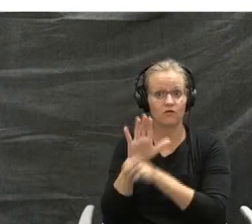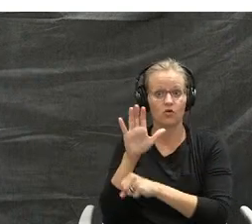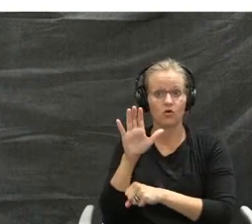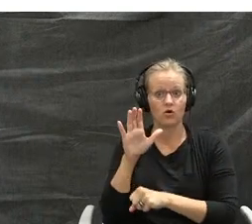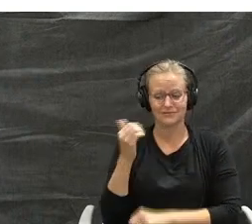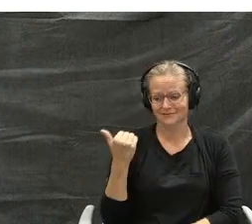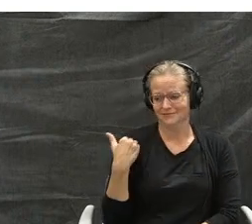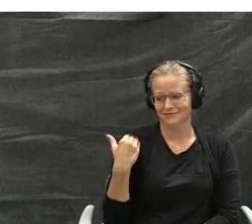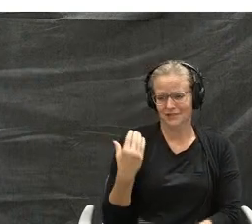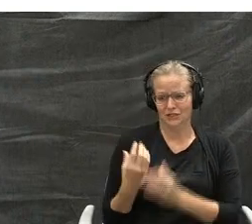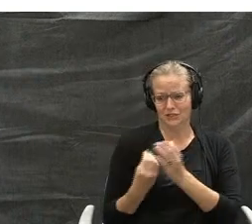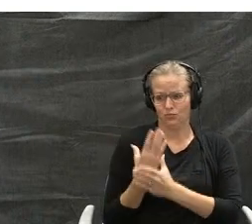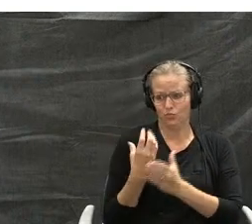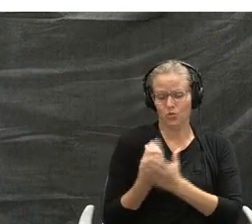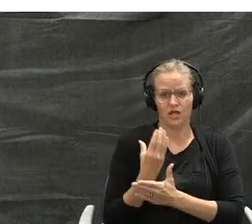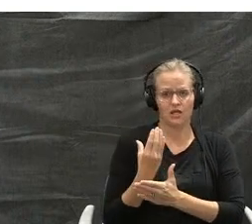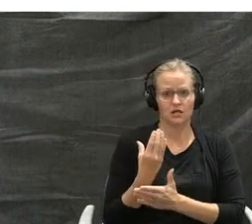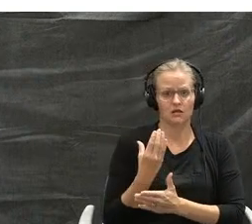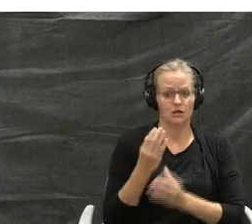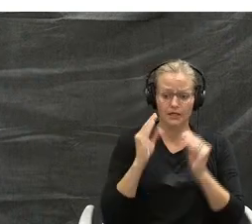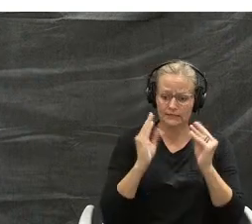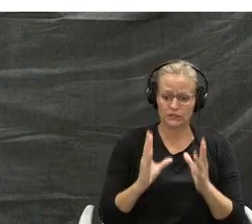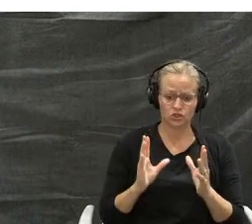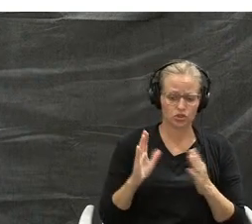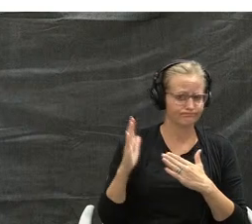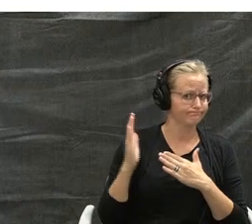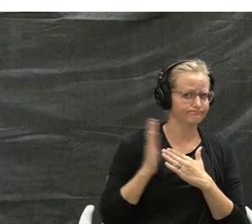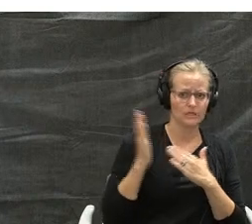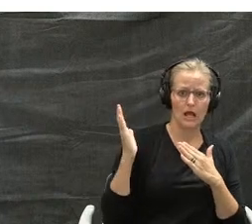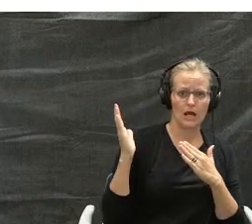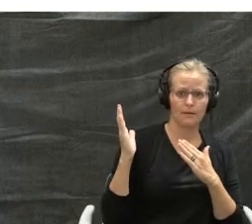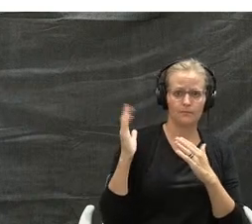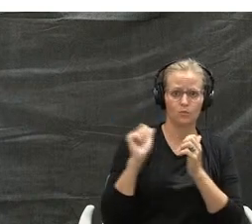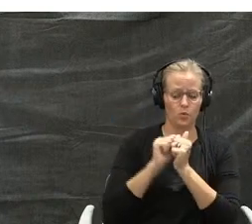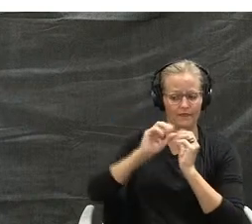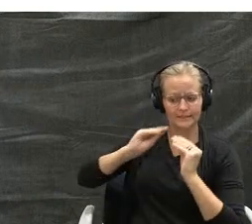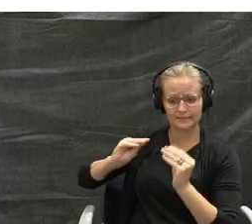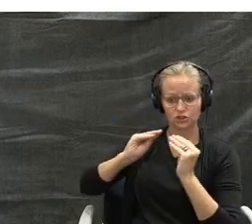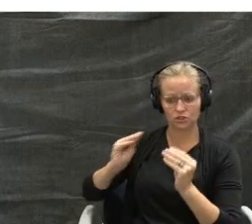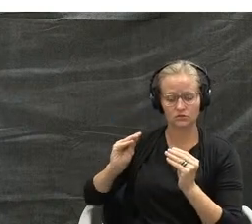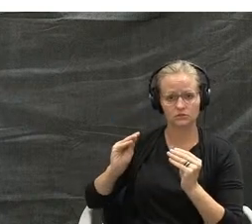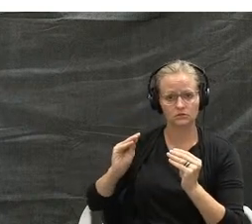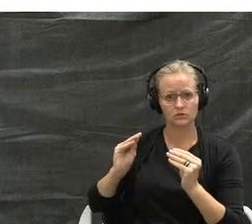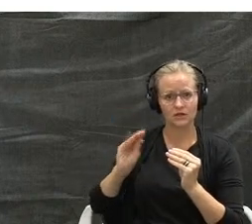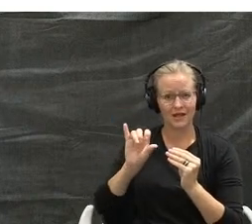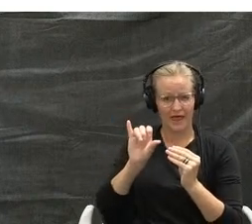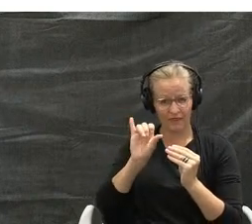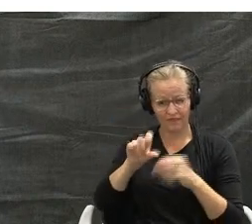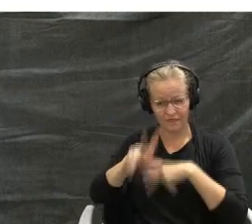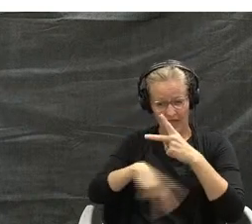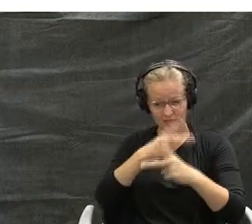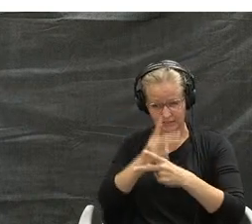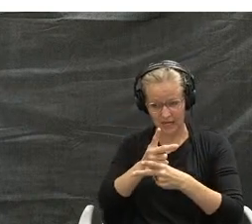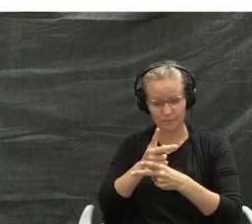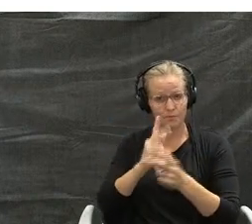we went completely on line the format and medium makes it especially hard for students with special needs to learn at